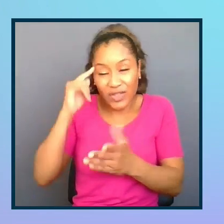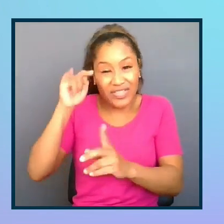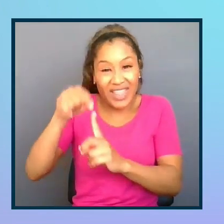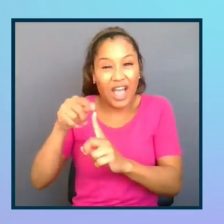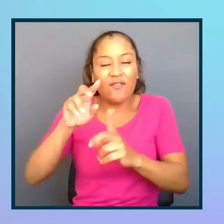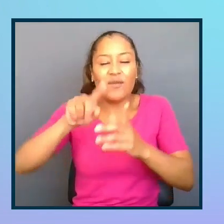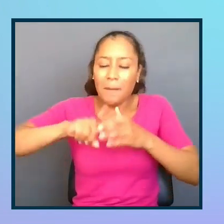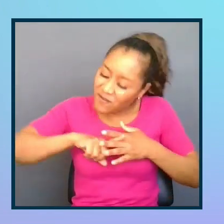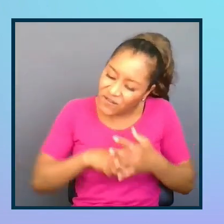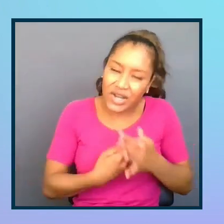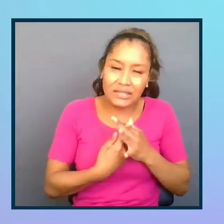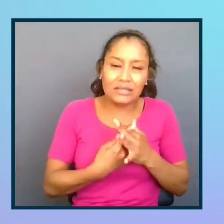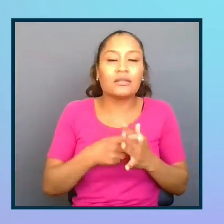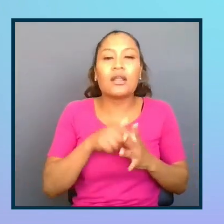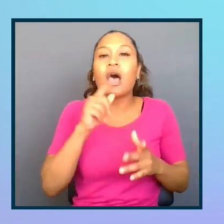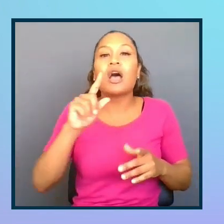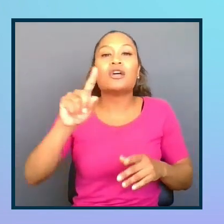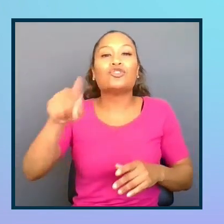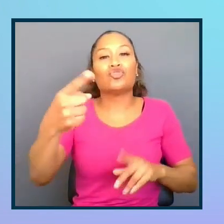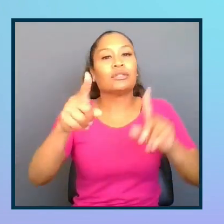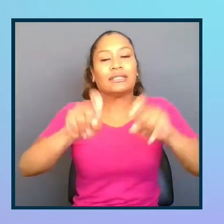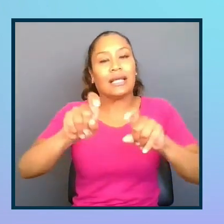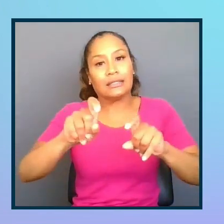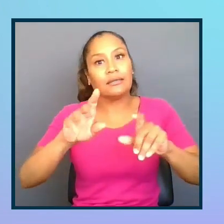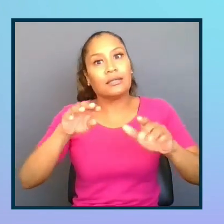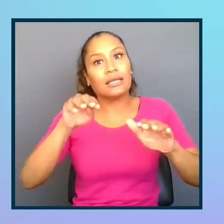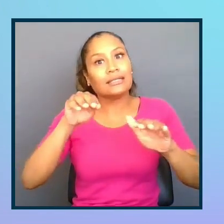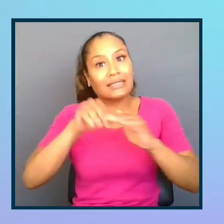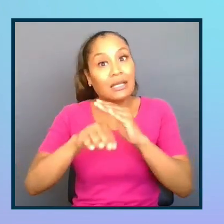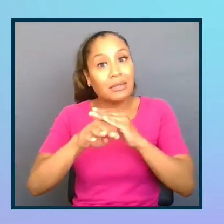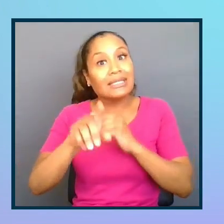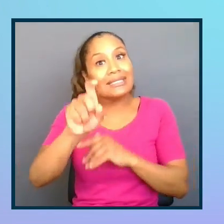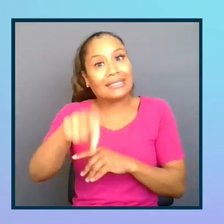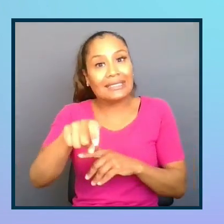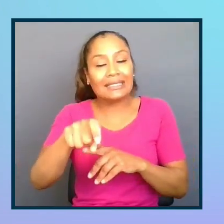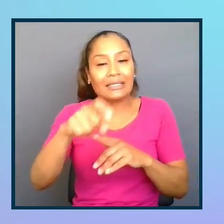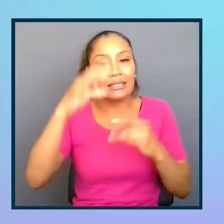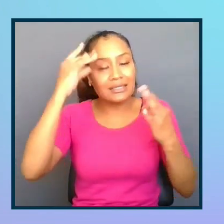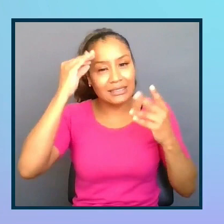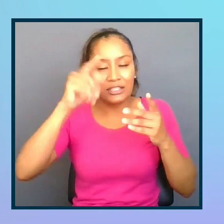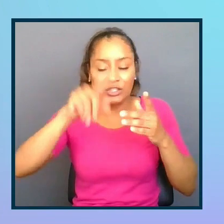It's not just testing accessibility, it needs to be considered from the start,